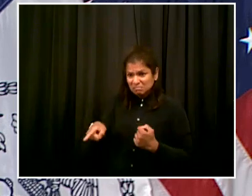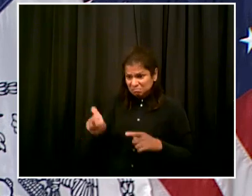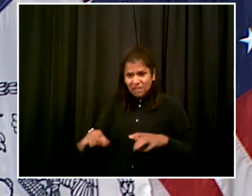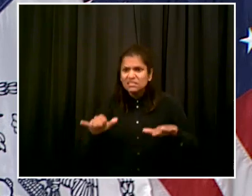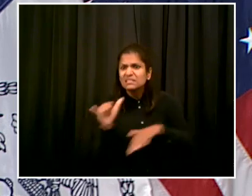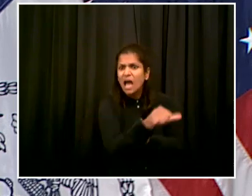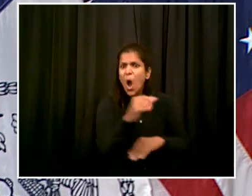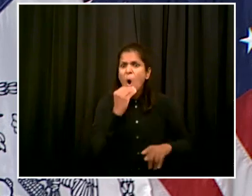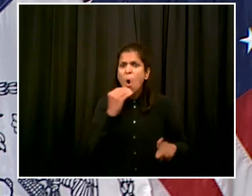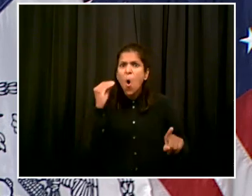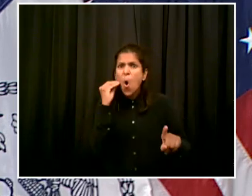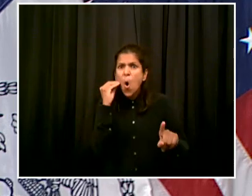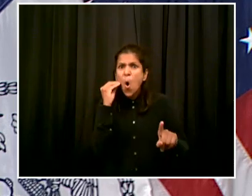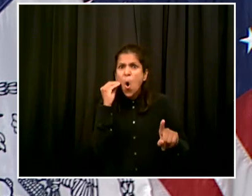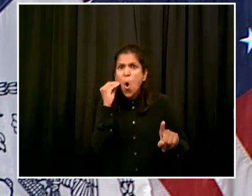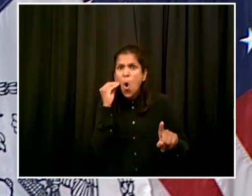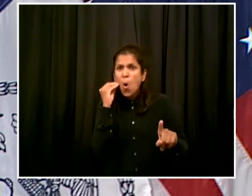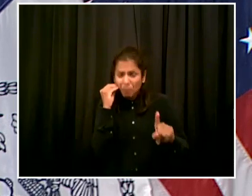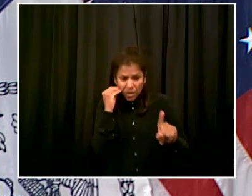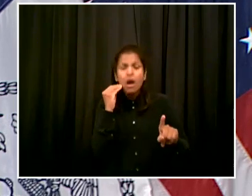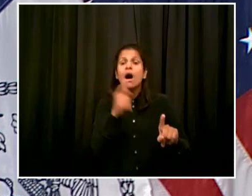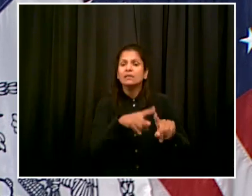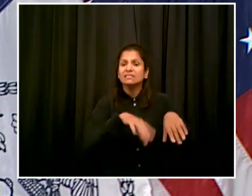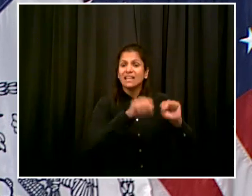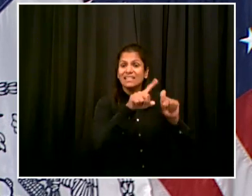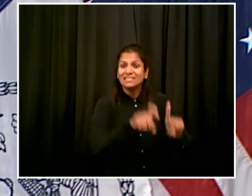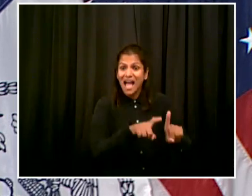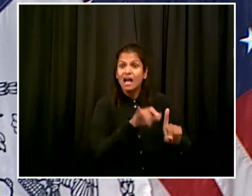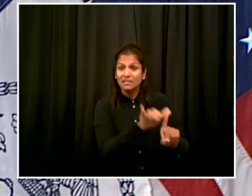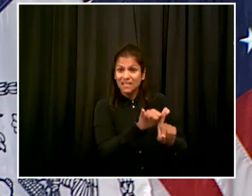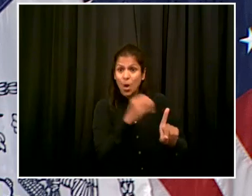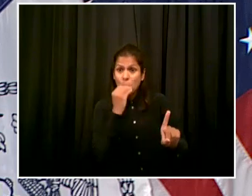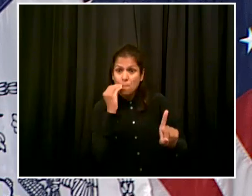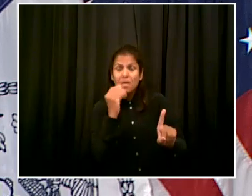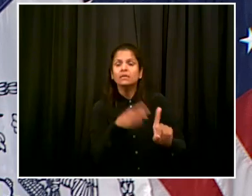SHOULD THEY KEEP THEIR CHILD HOME